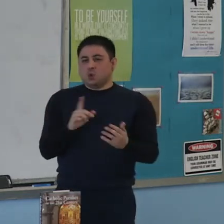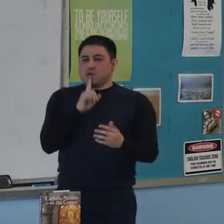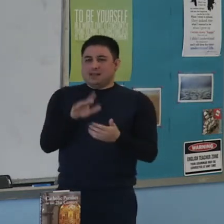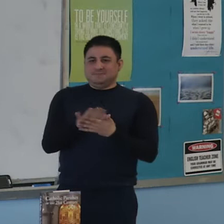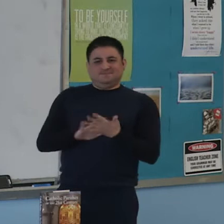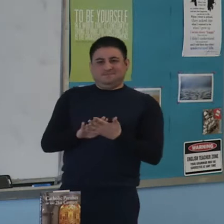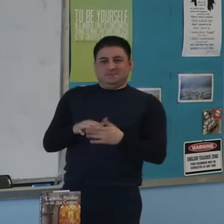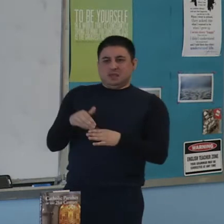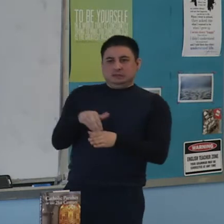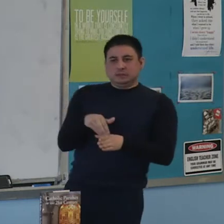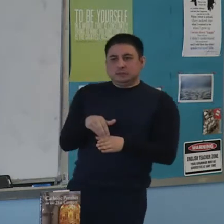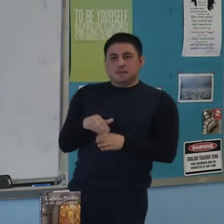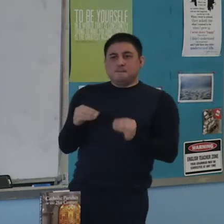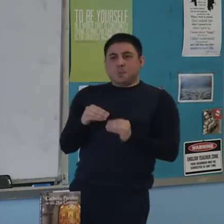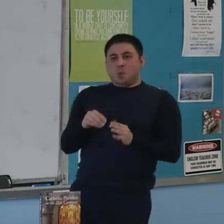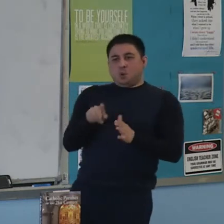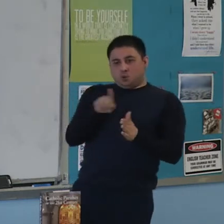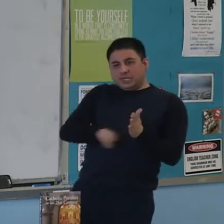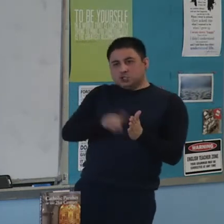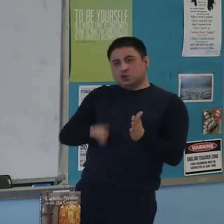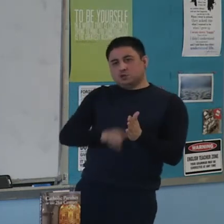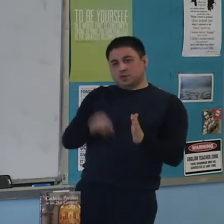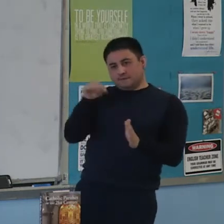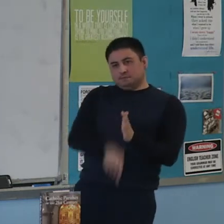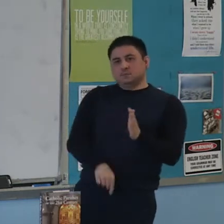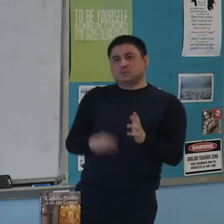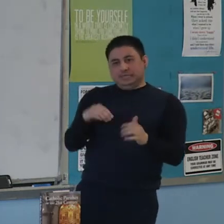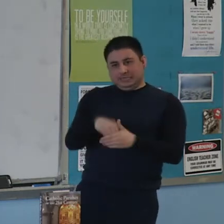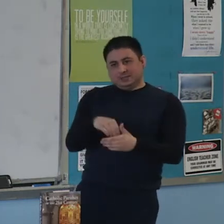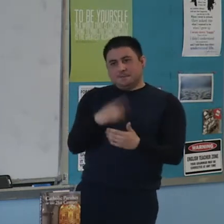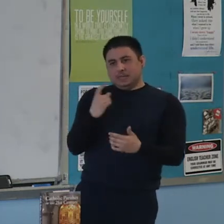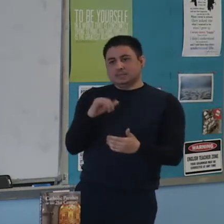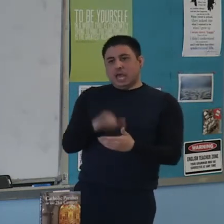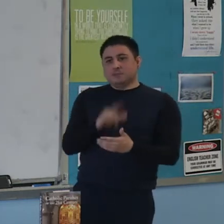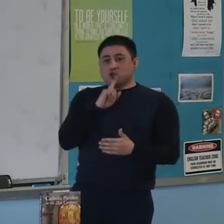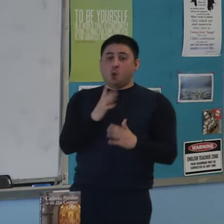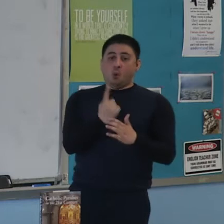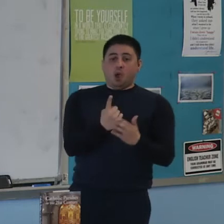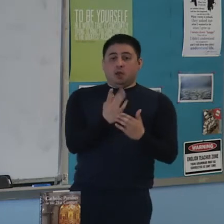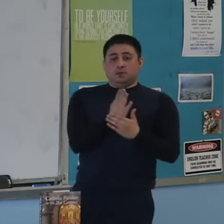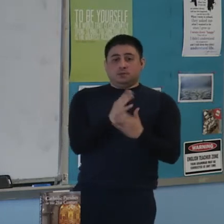more investigation to go into because I'm sure on one level you have agencies